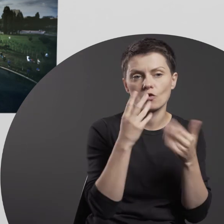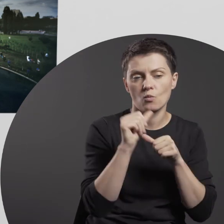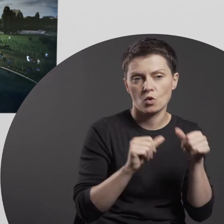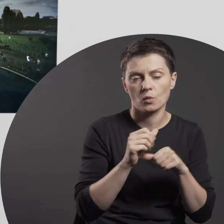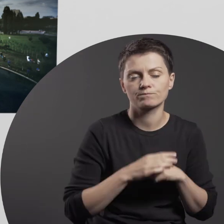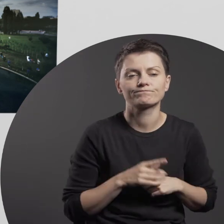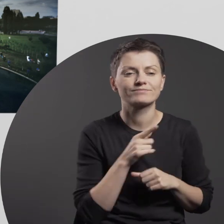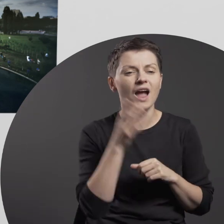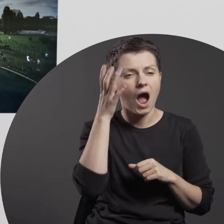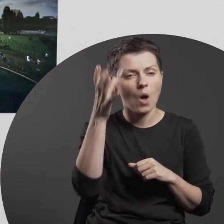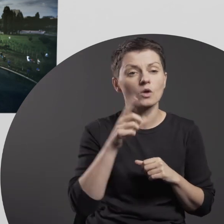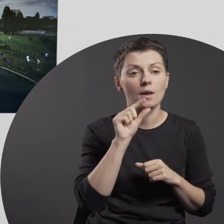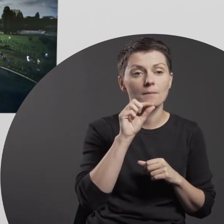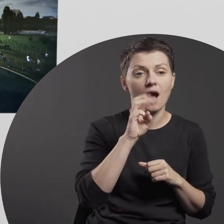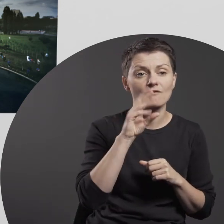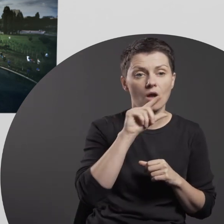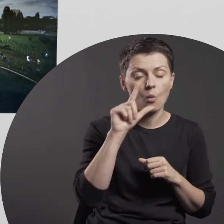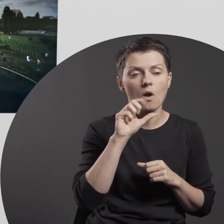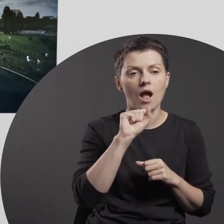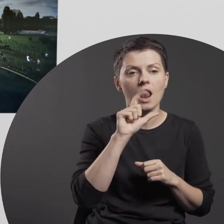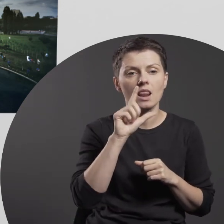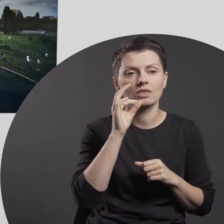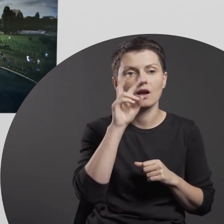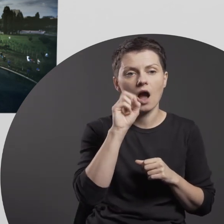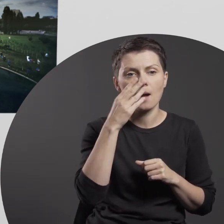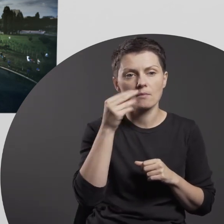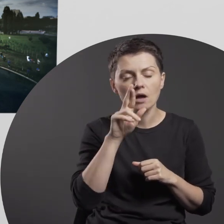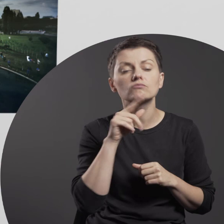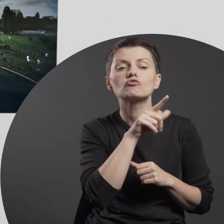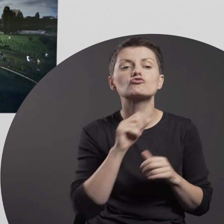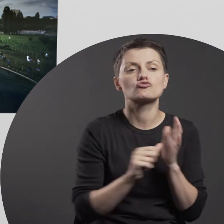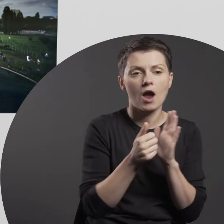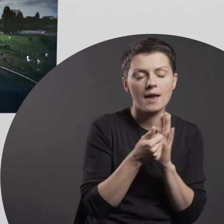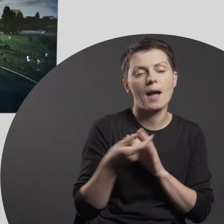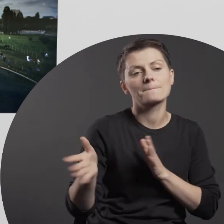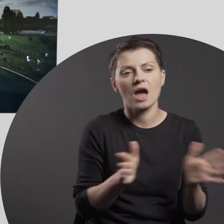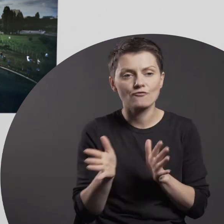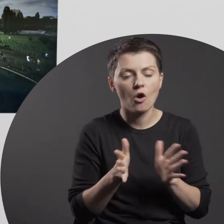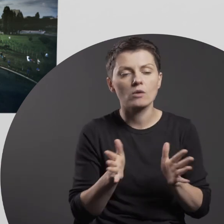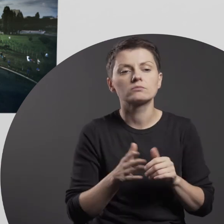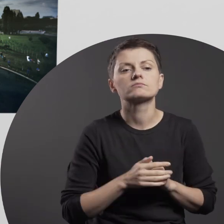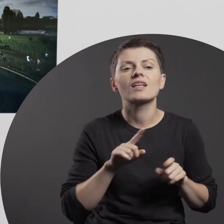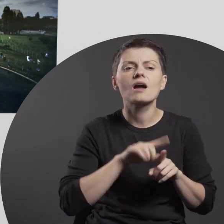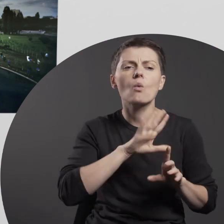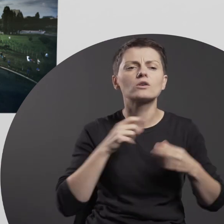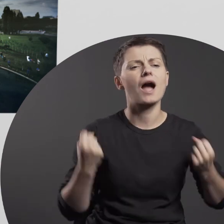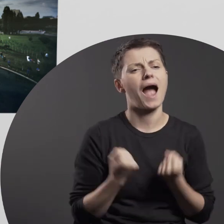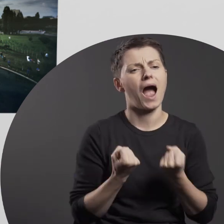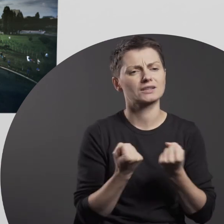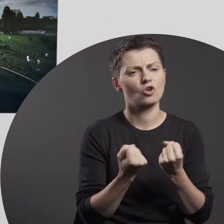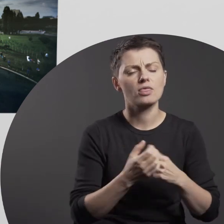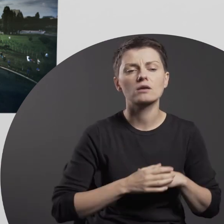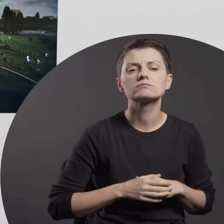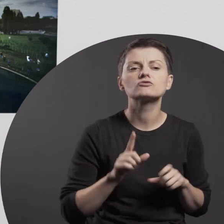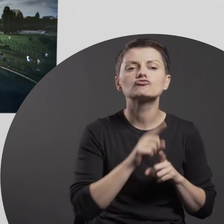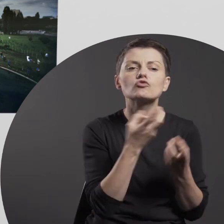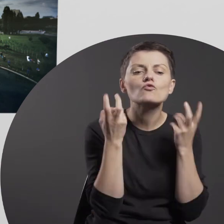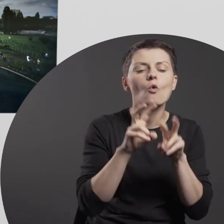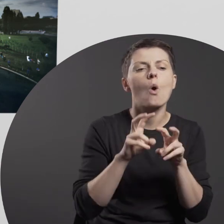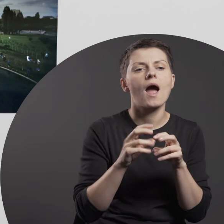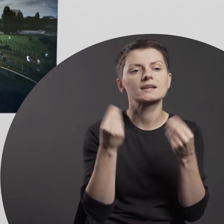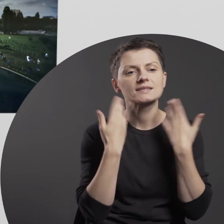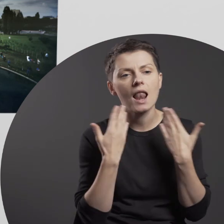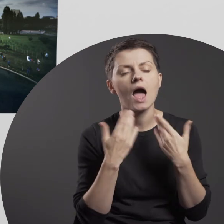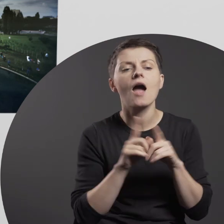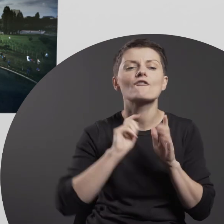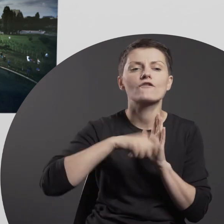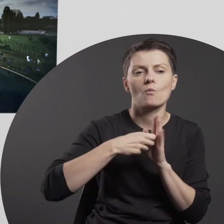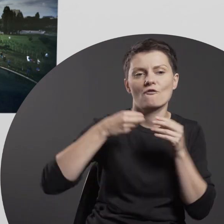Althamer is a sculptor, performer, creator of installations and video art.